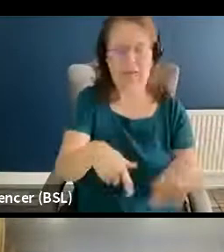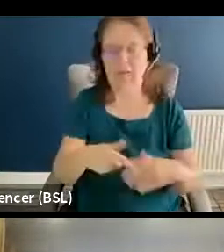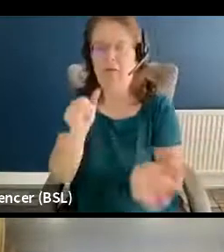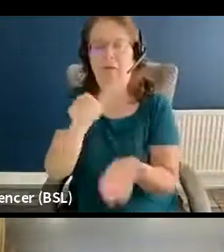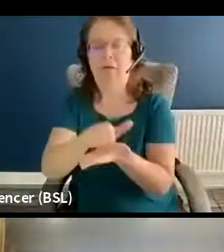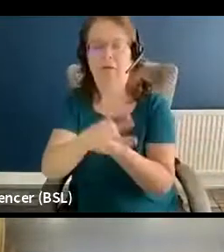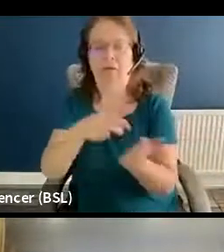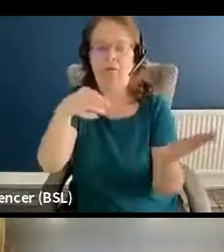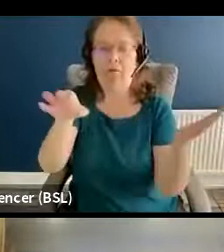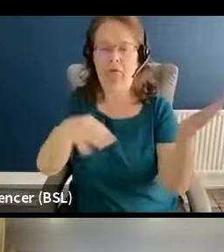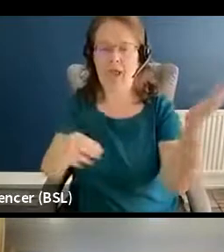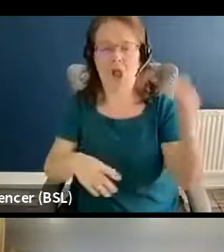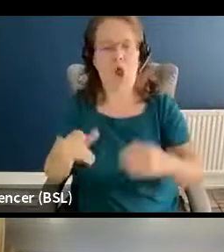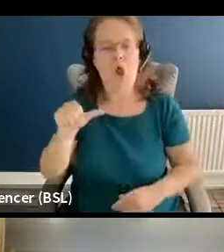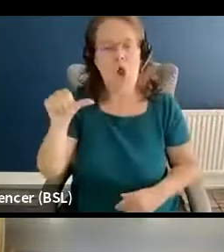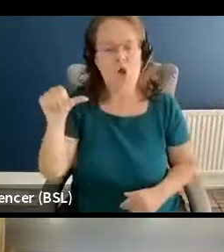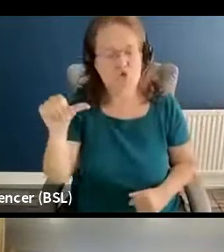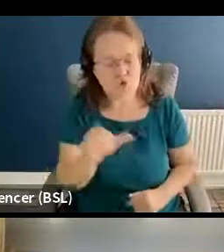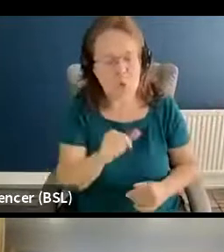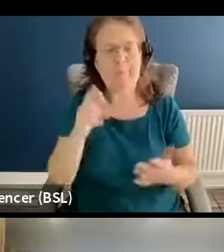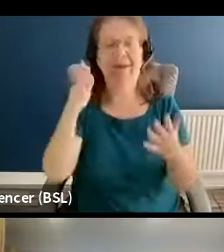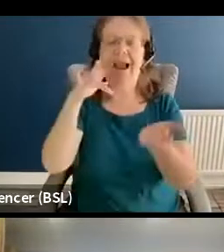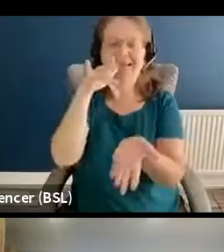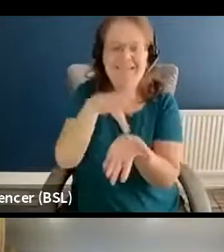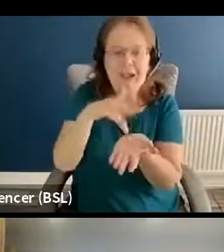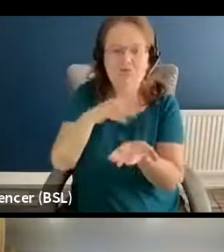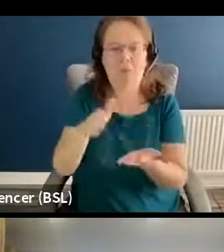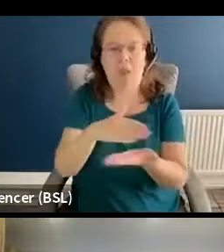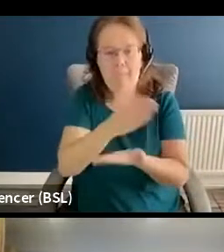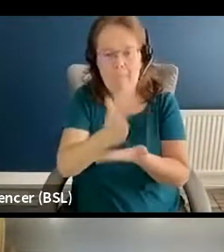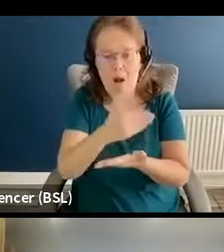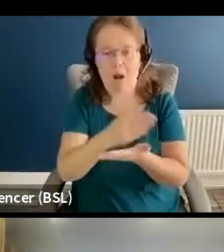of their website and digital strategy. Not just because it's the law, because it's the right